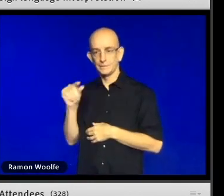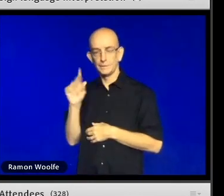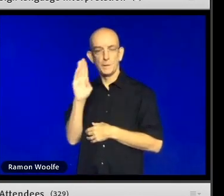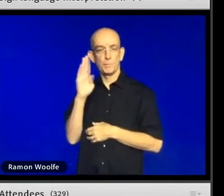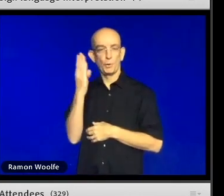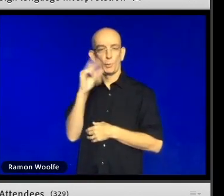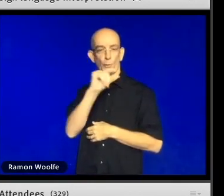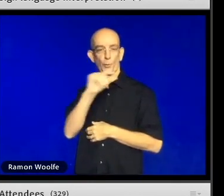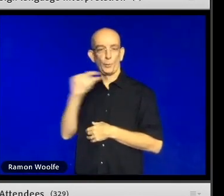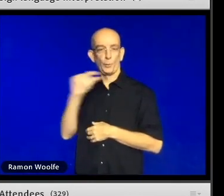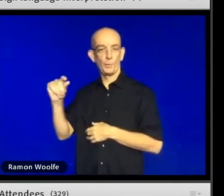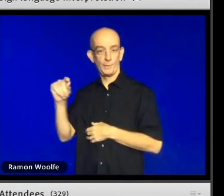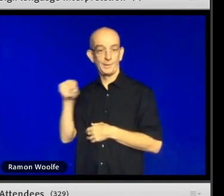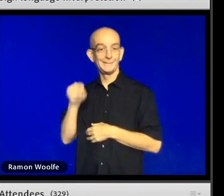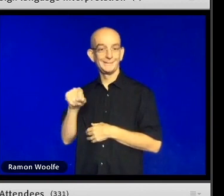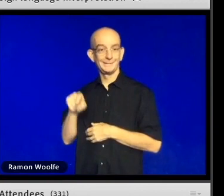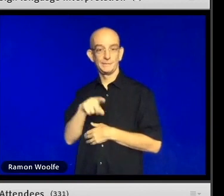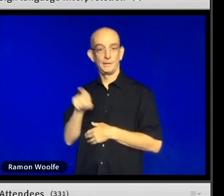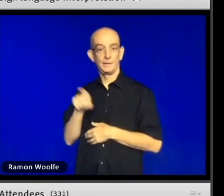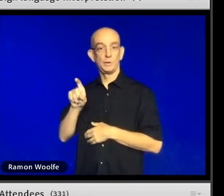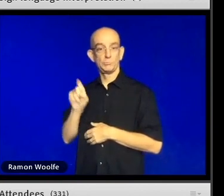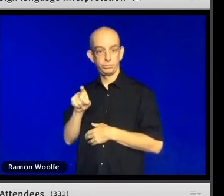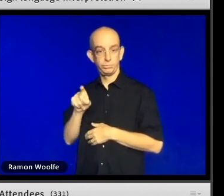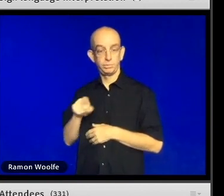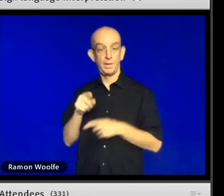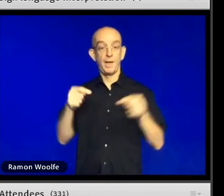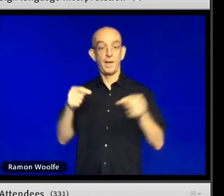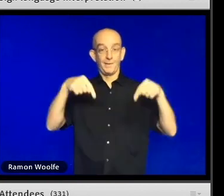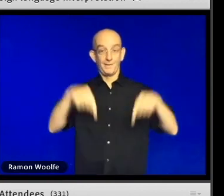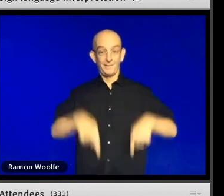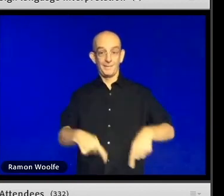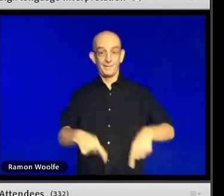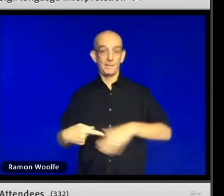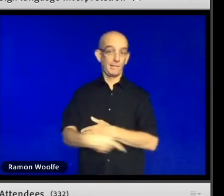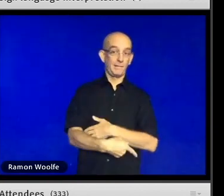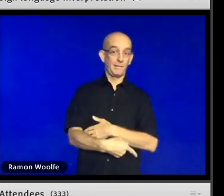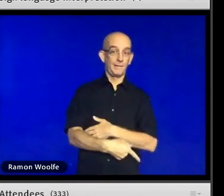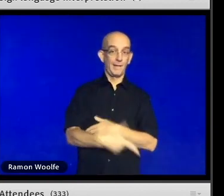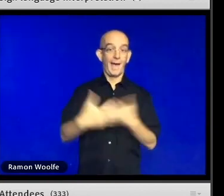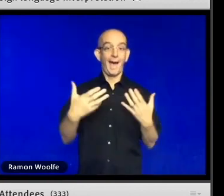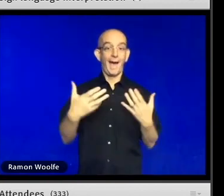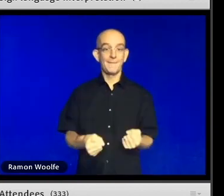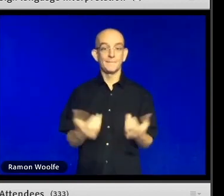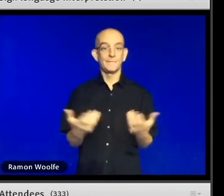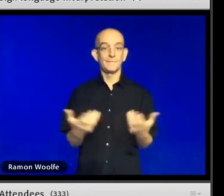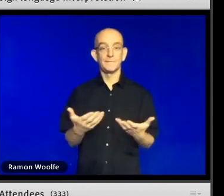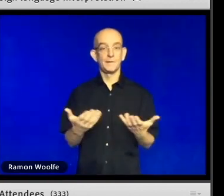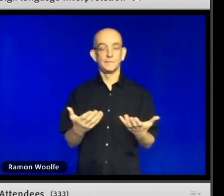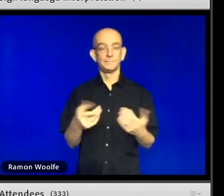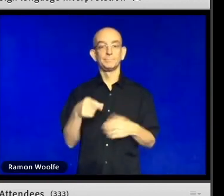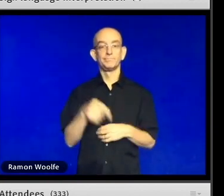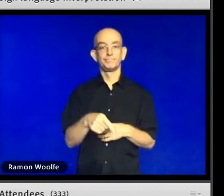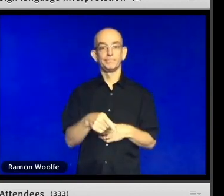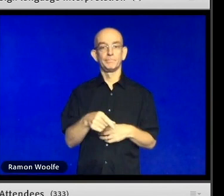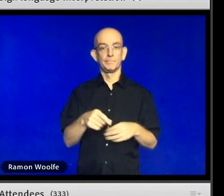in realtime into Arabic, French and Spanish so you can view the captions in any of those